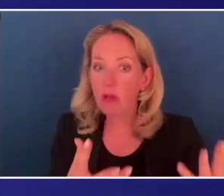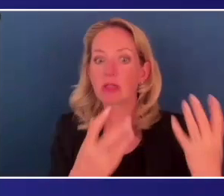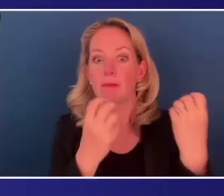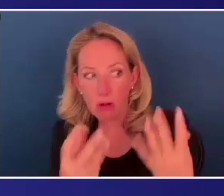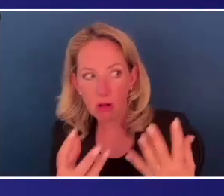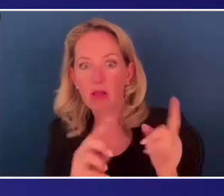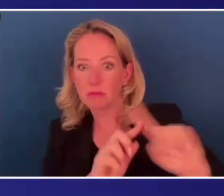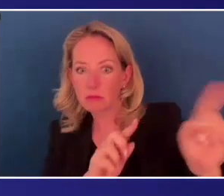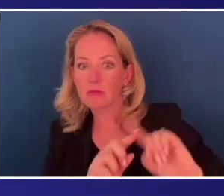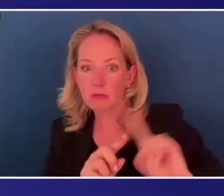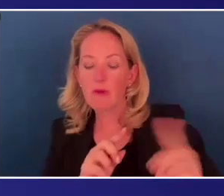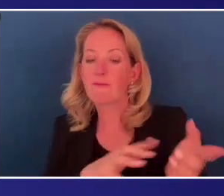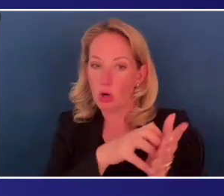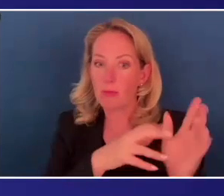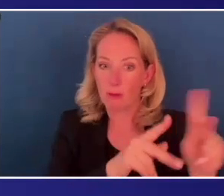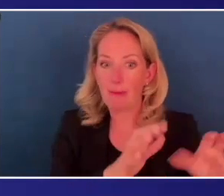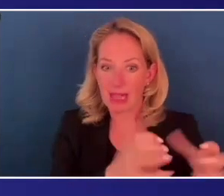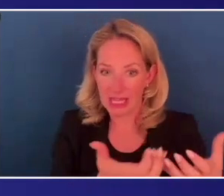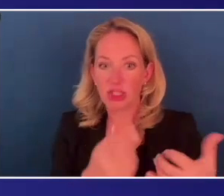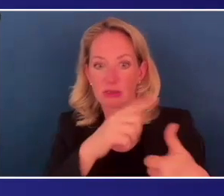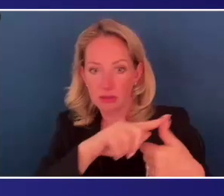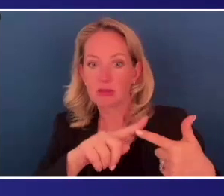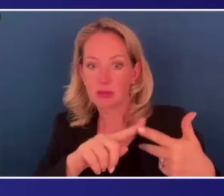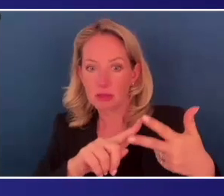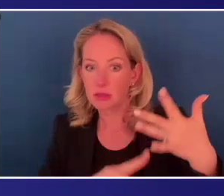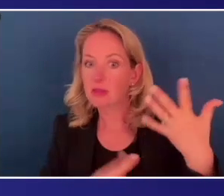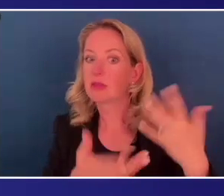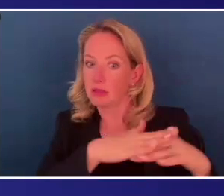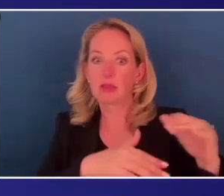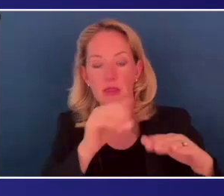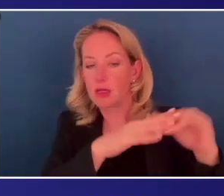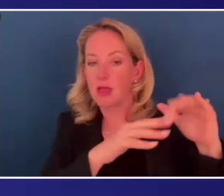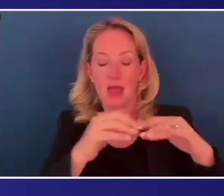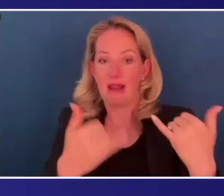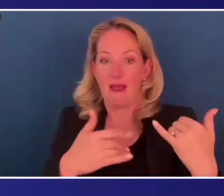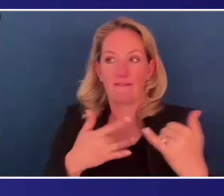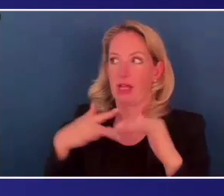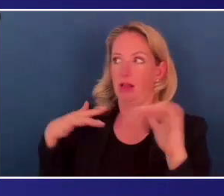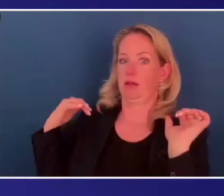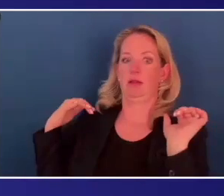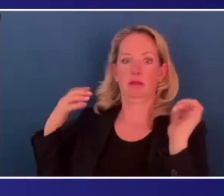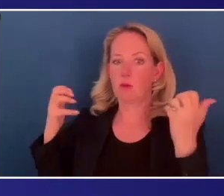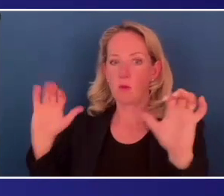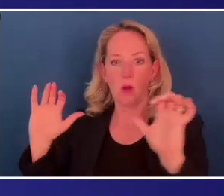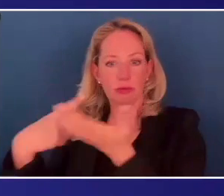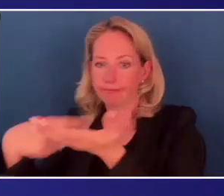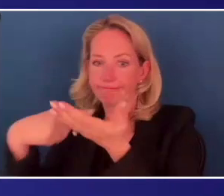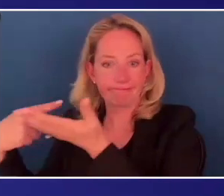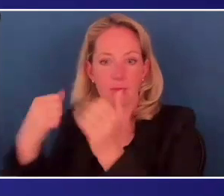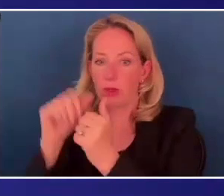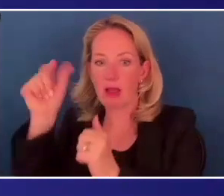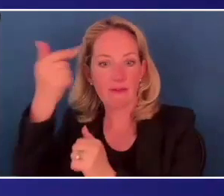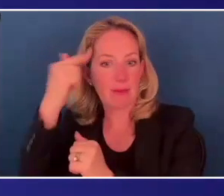All the while our options for affordable, repayment arrangements continue to dwindle and bar protections are rescinded.